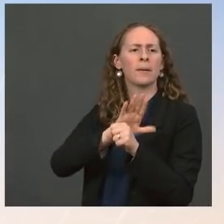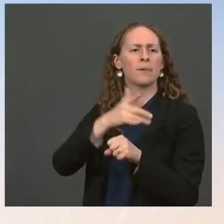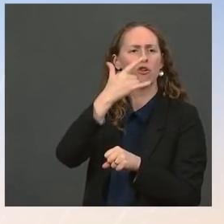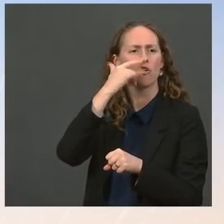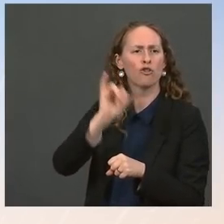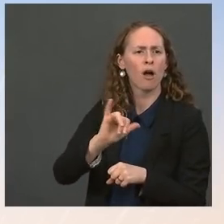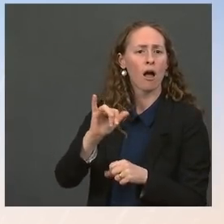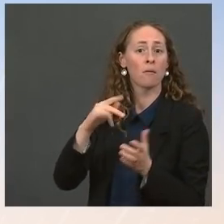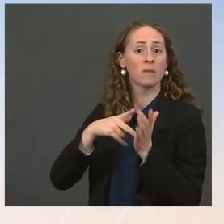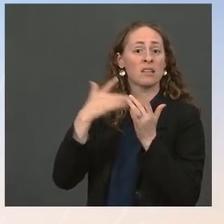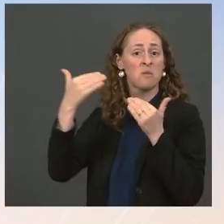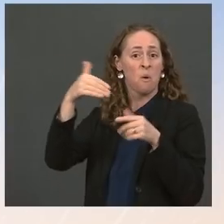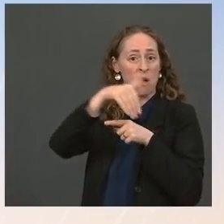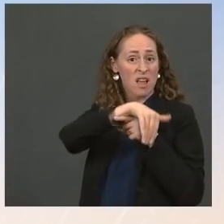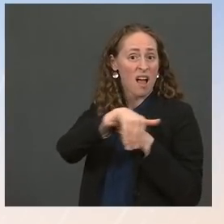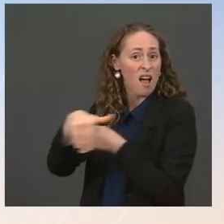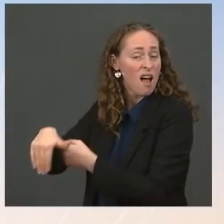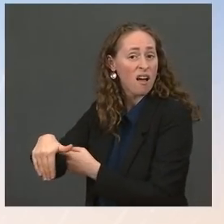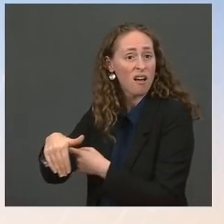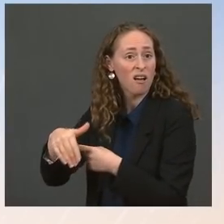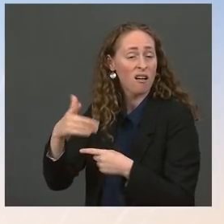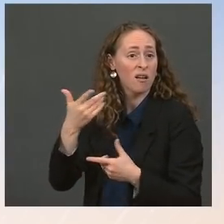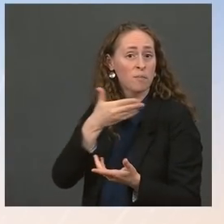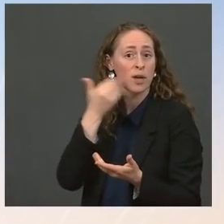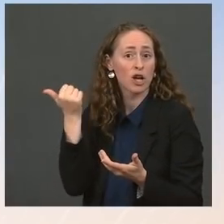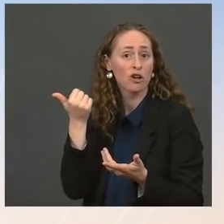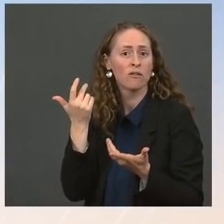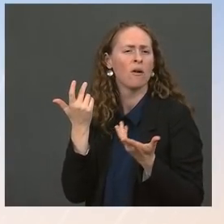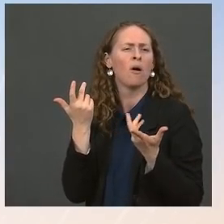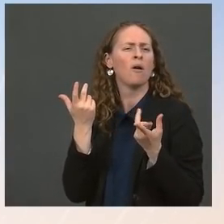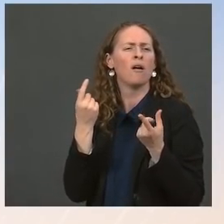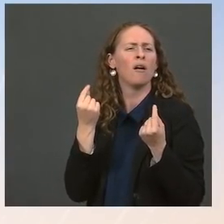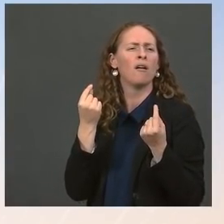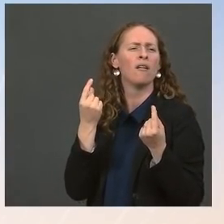they could increase throughput by as much as 50 percent over the next several weeks."